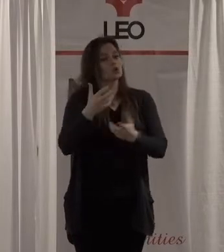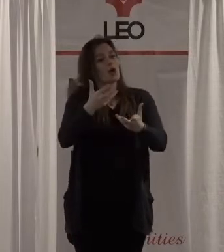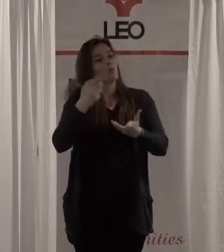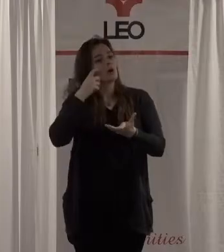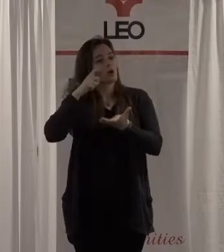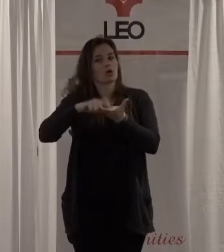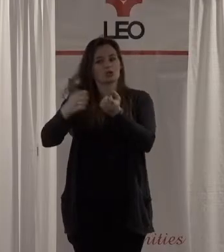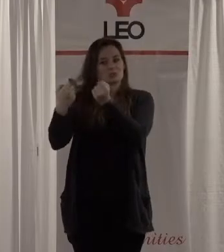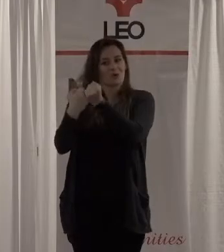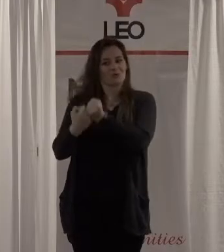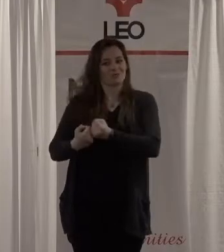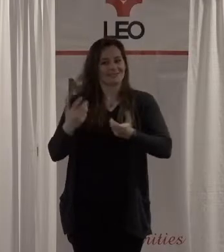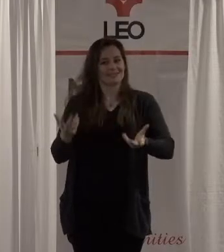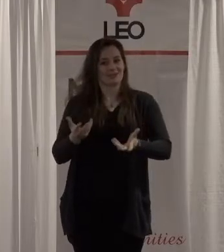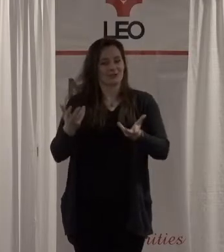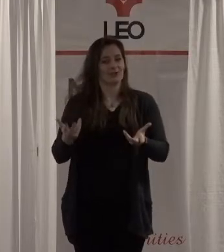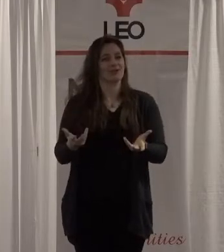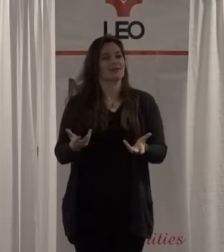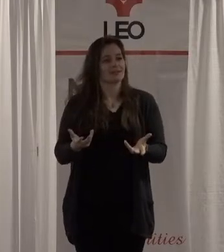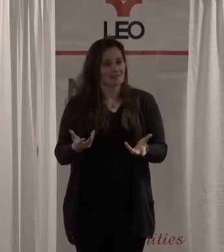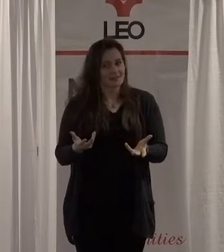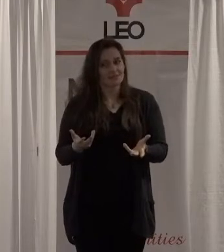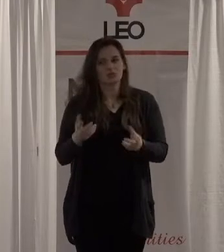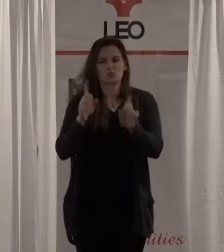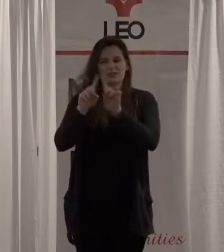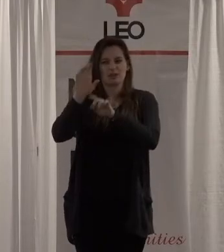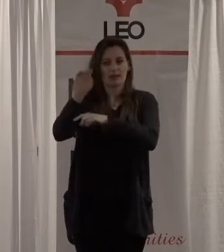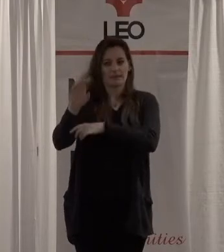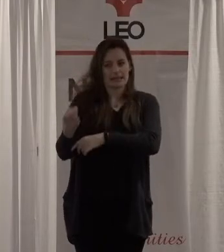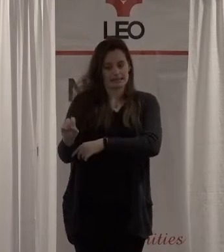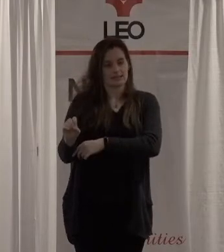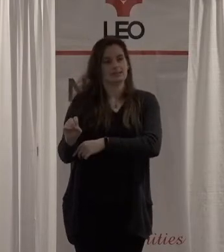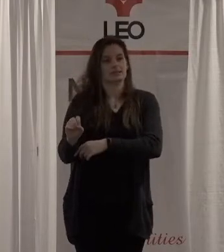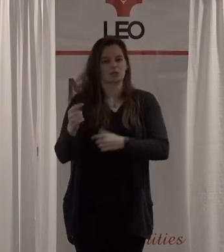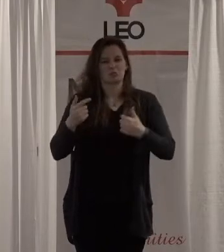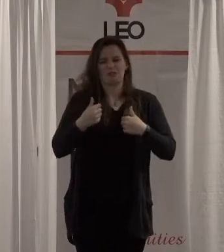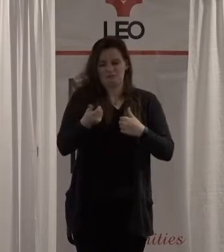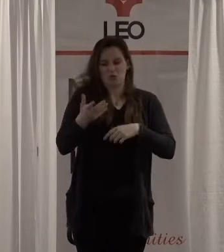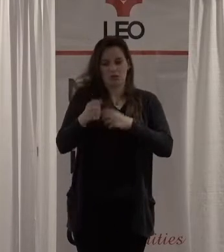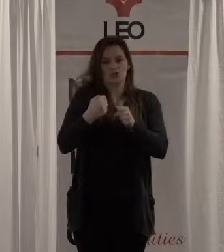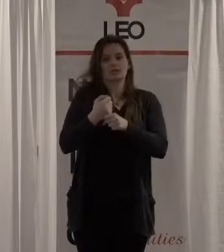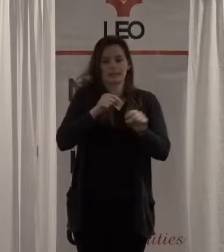I HAVE BEEN COMING HERE MORE THAN A FEW YEARS NOW AND I SEE YOU HERE EACH AND EVERY YEAR